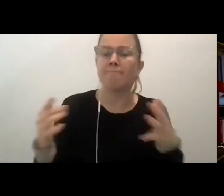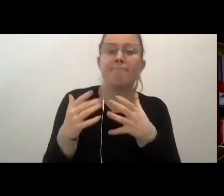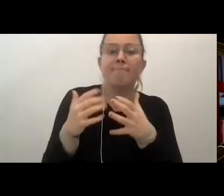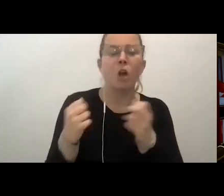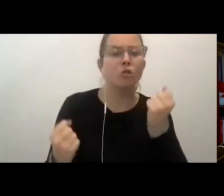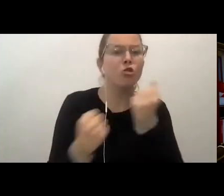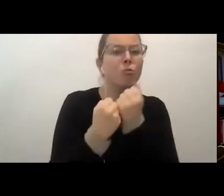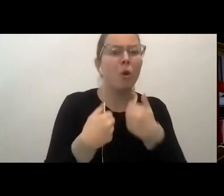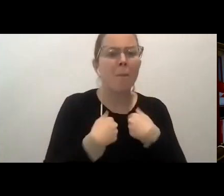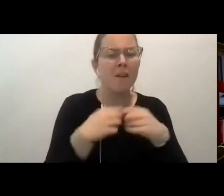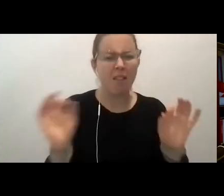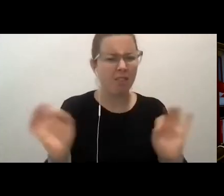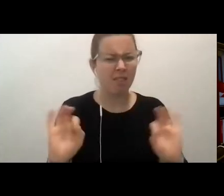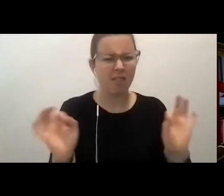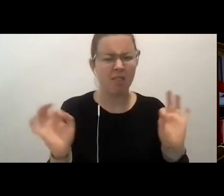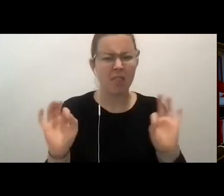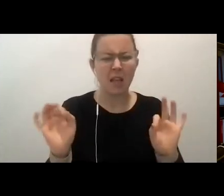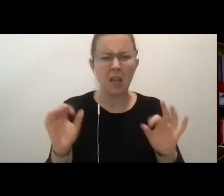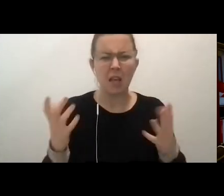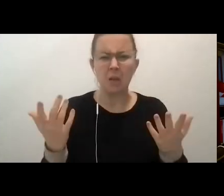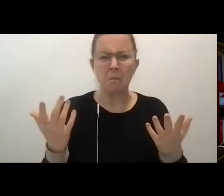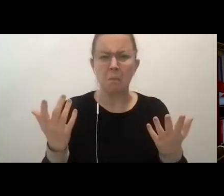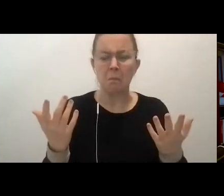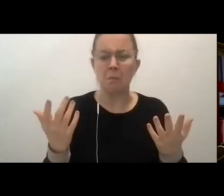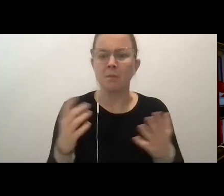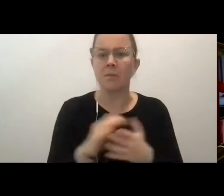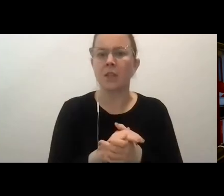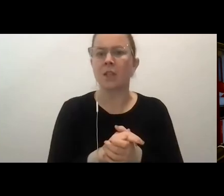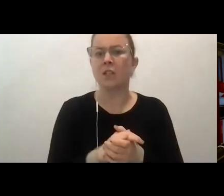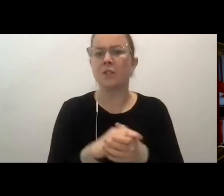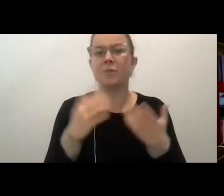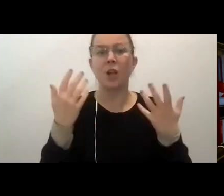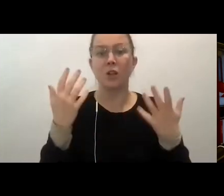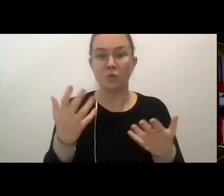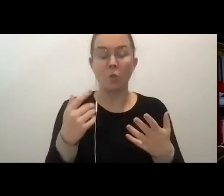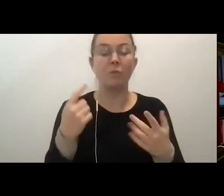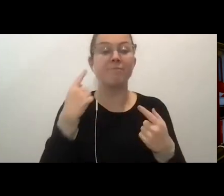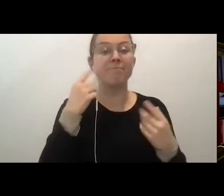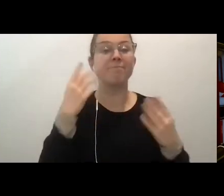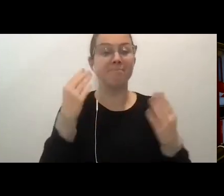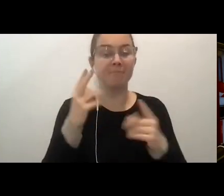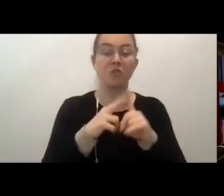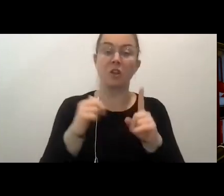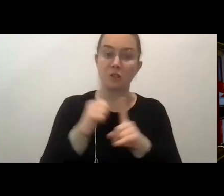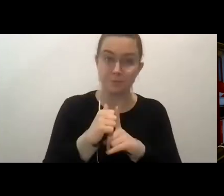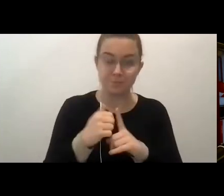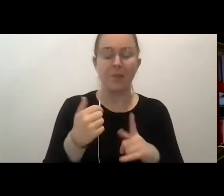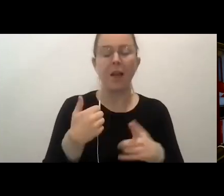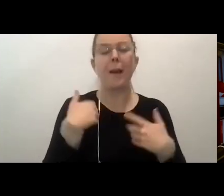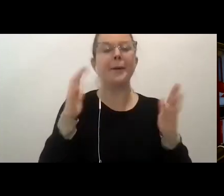That didn't happenm and so I ignored the problem, you know? I thought "I'll just live with it like